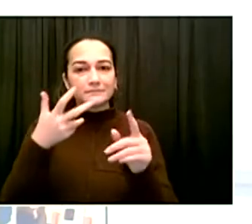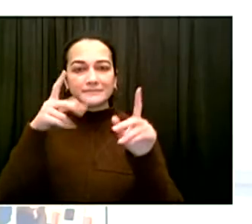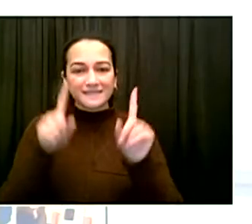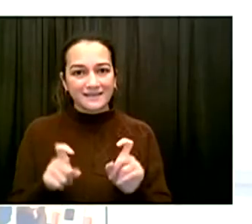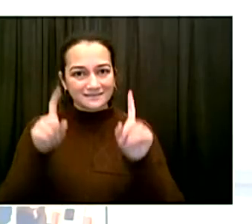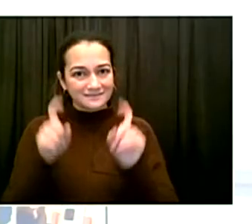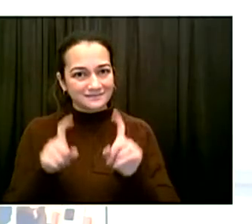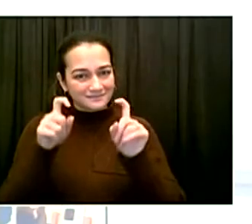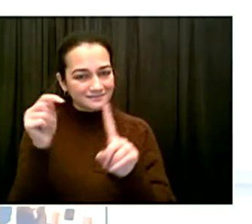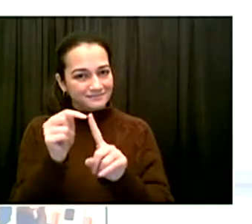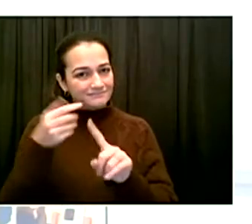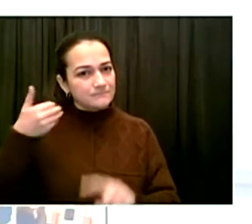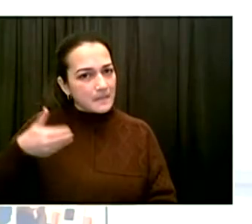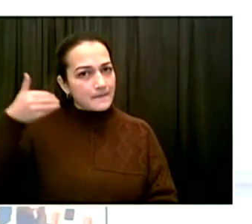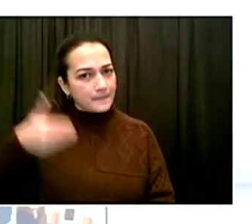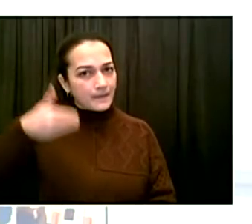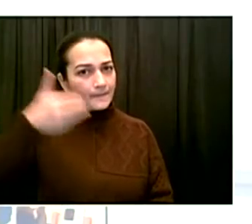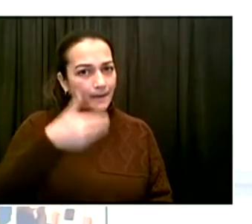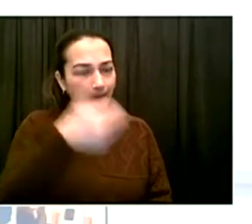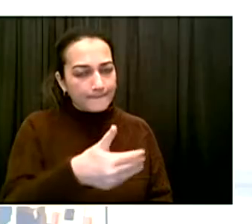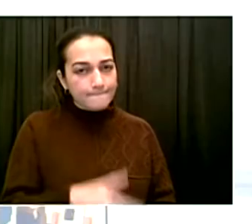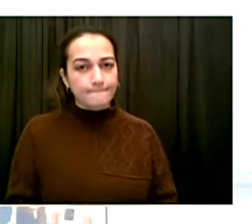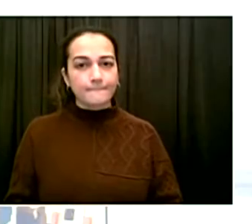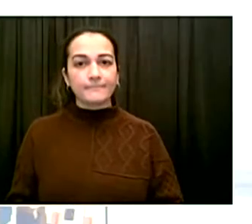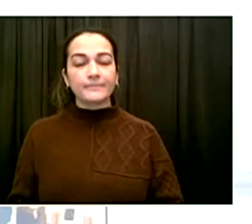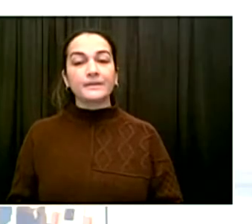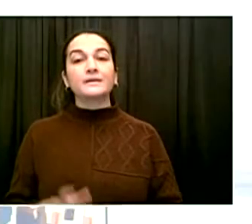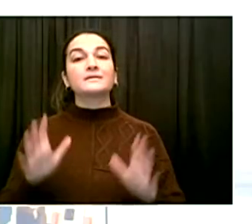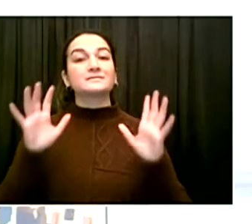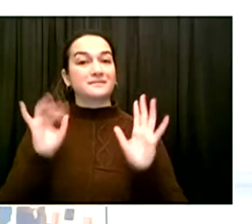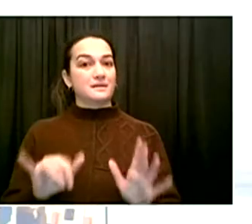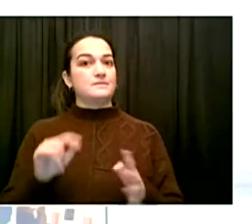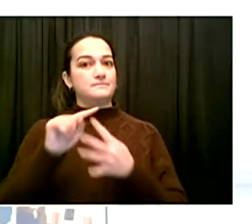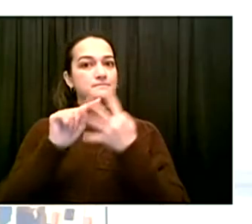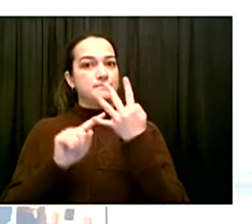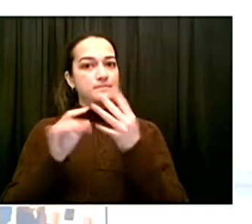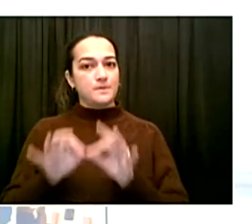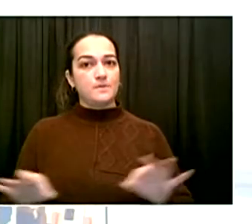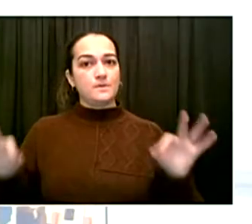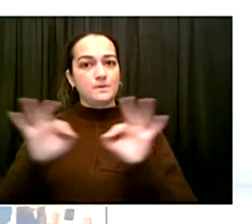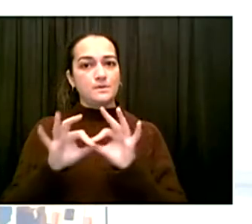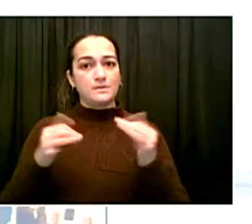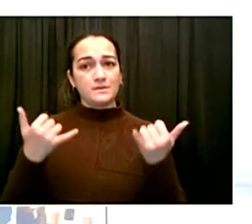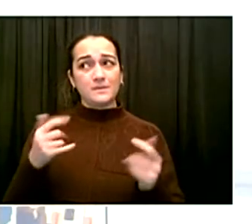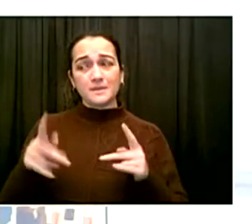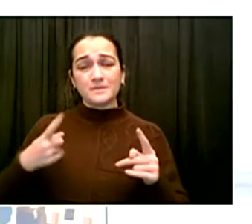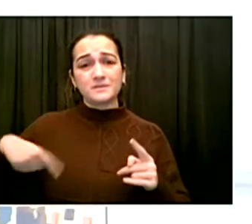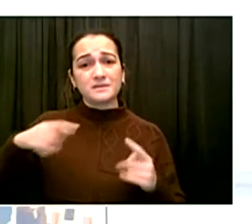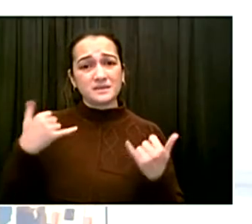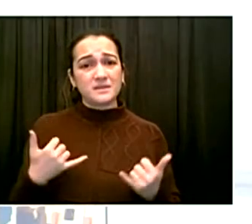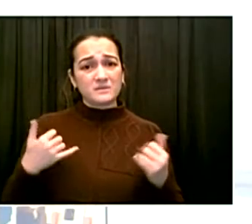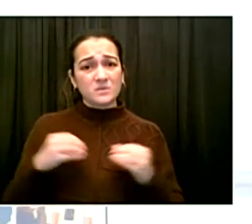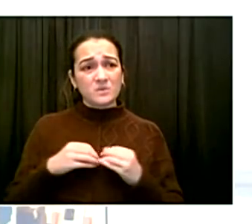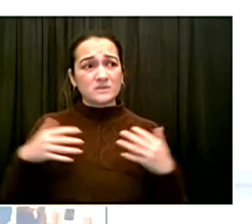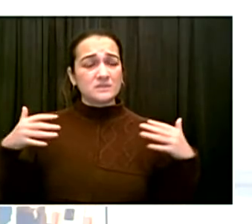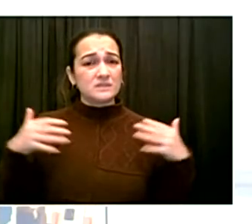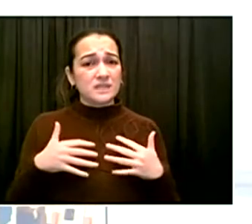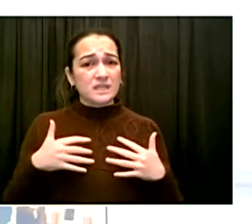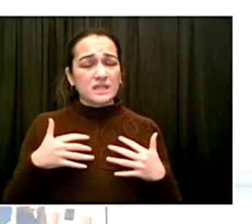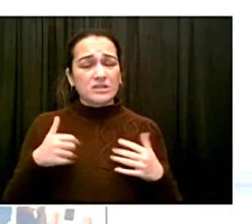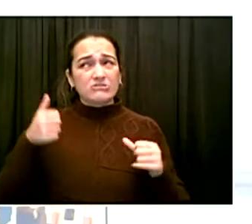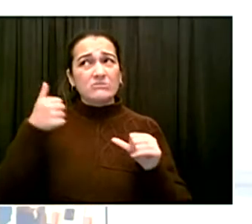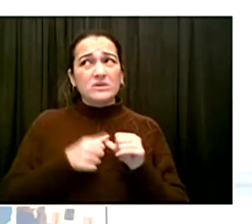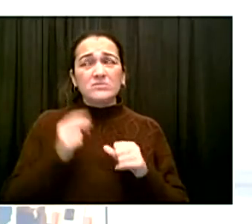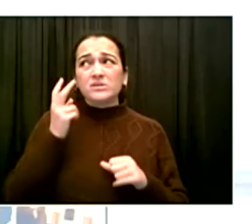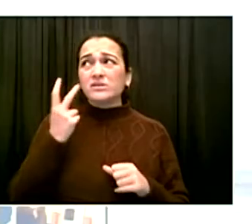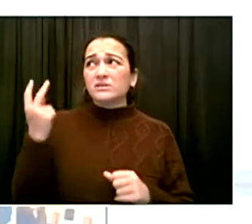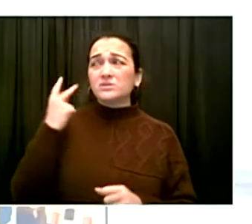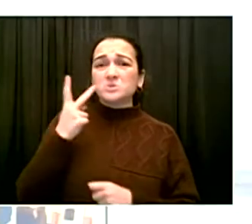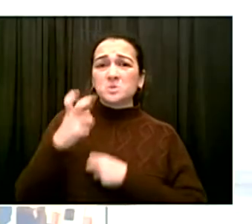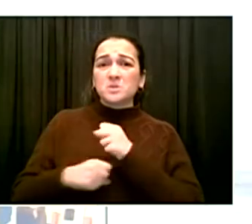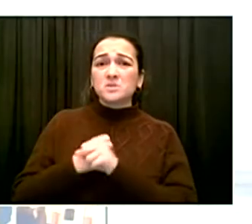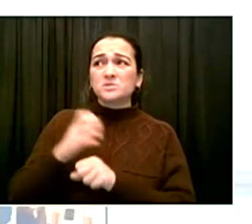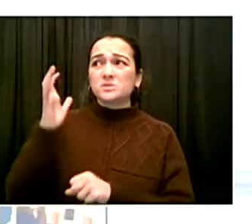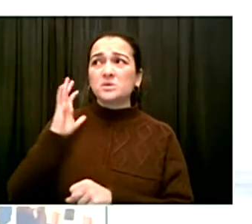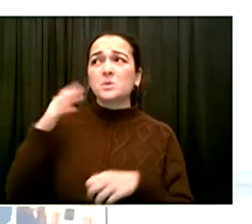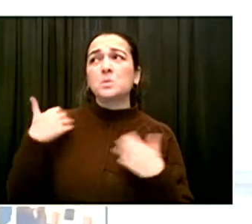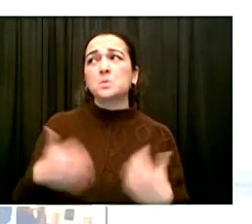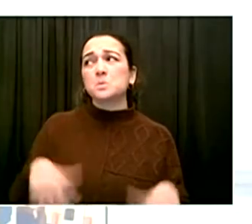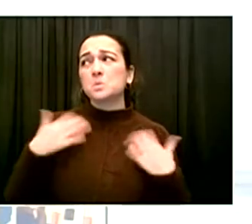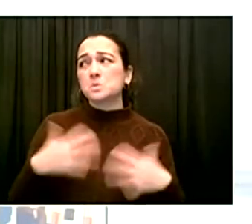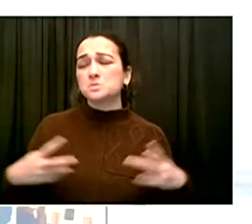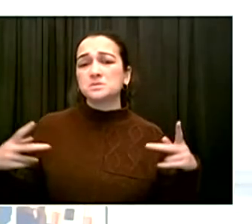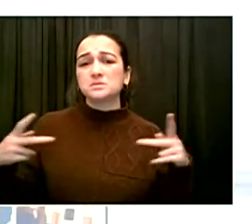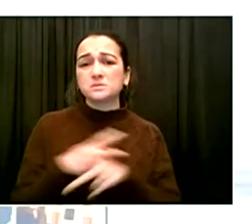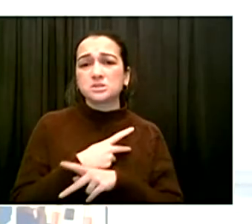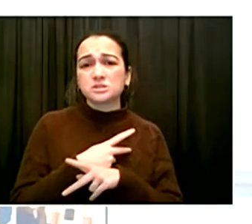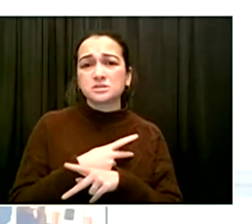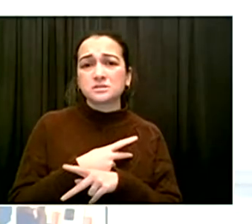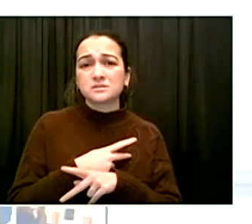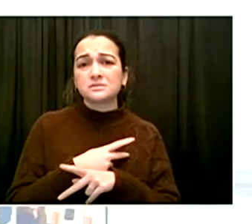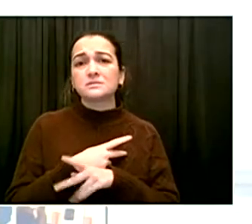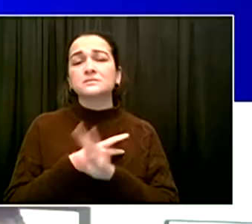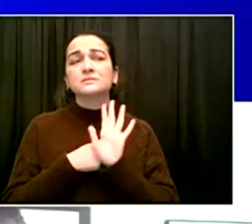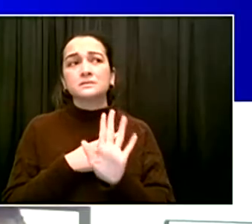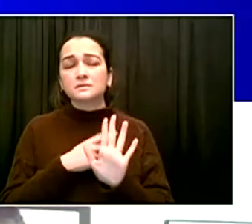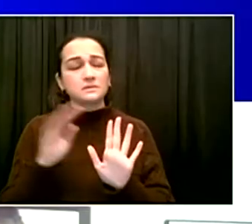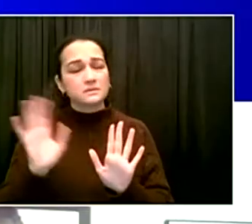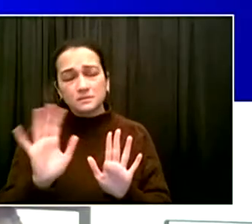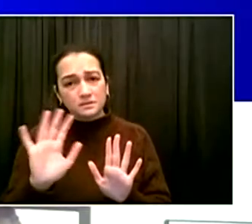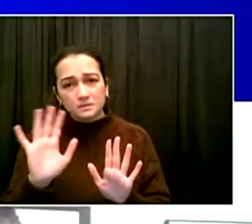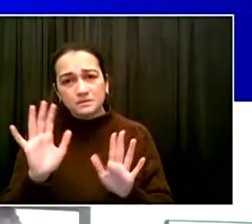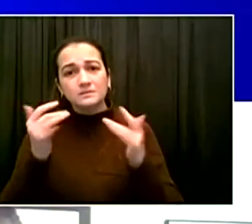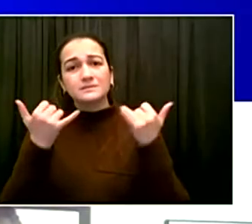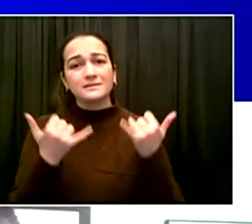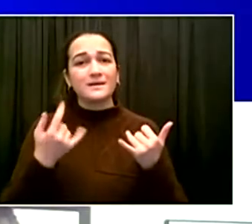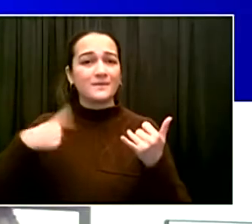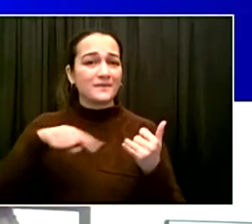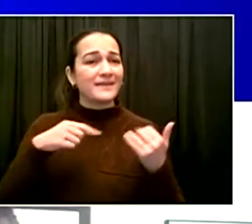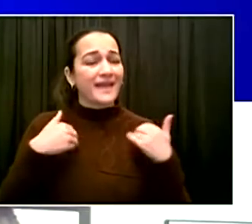FEELING TRAUMATIC ECHOES OF OUR